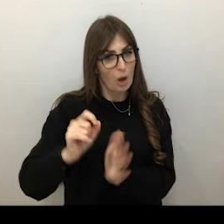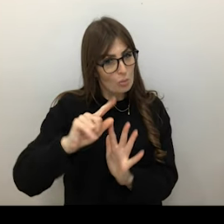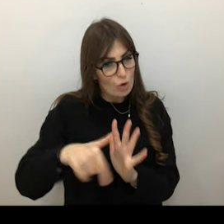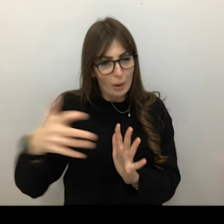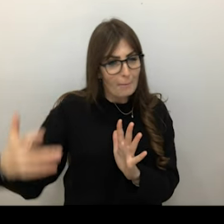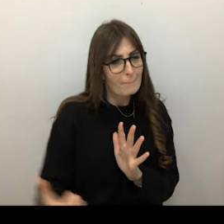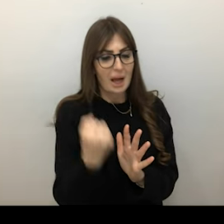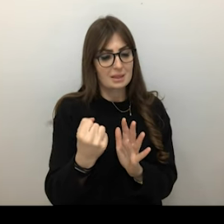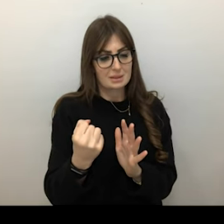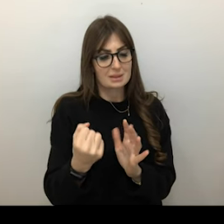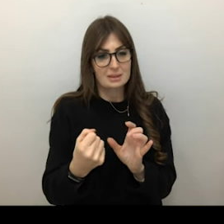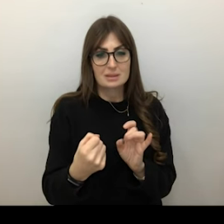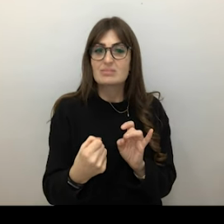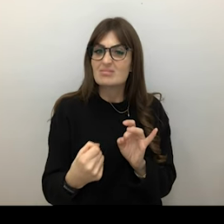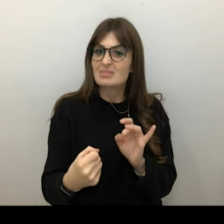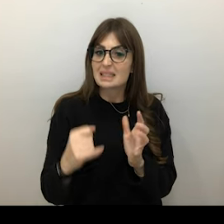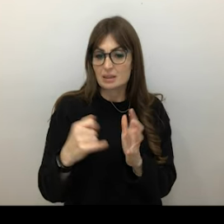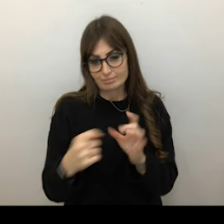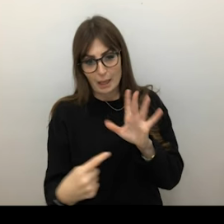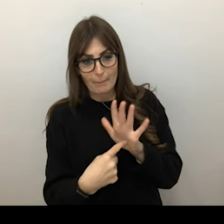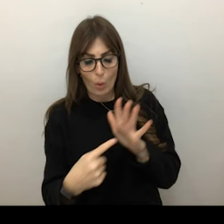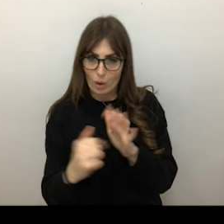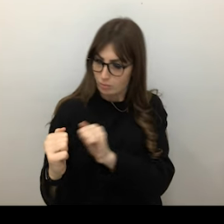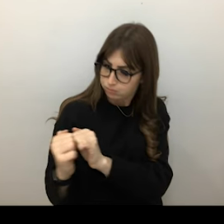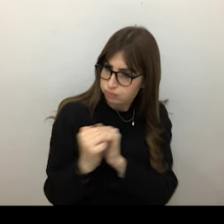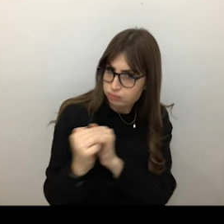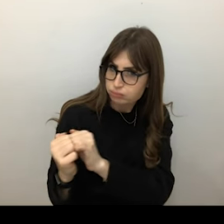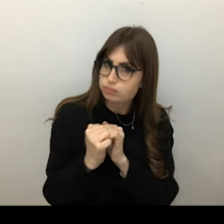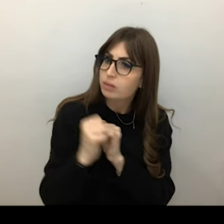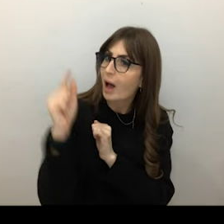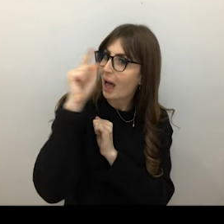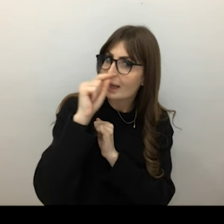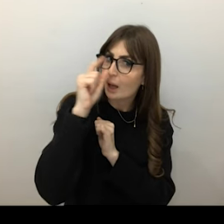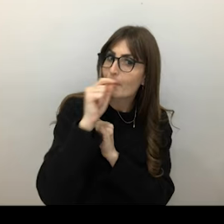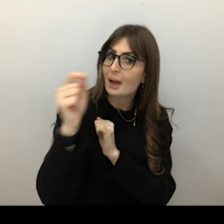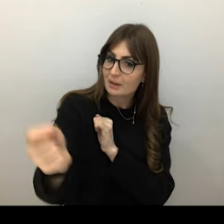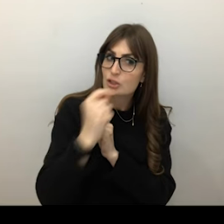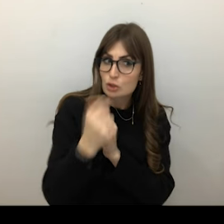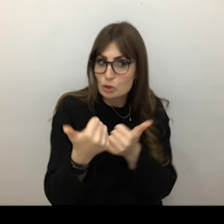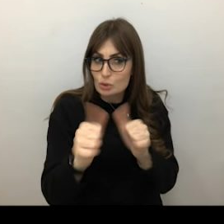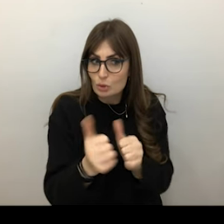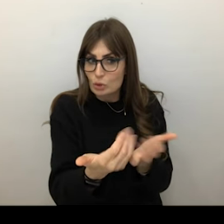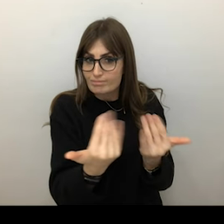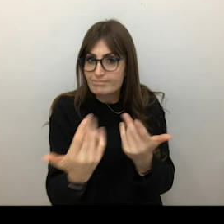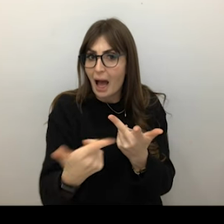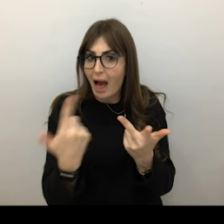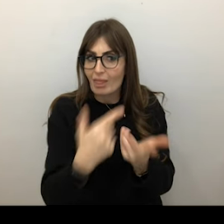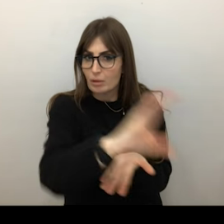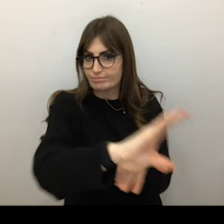must come with significant partnerships and the ability to leverage other investment.